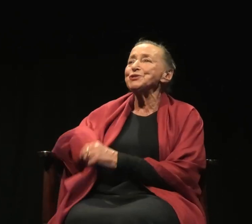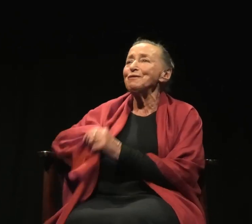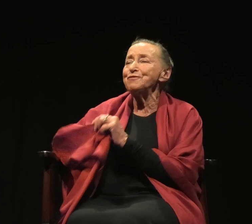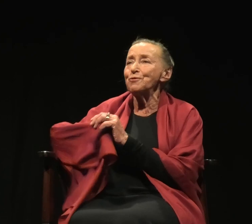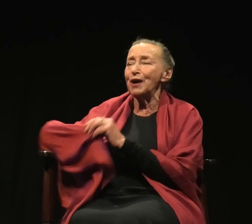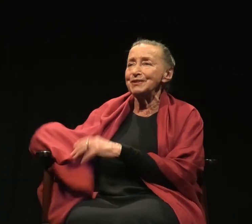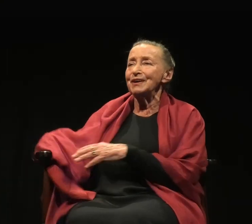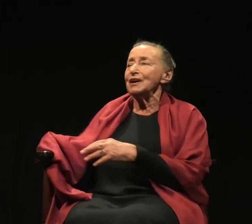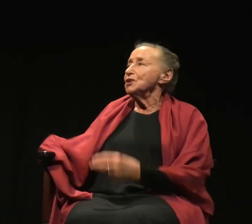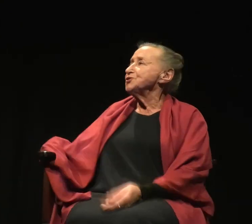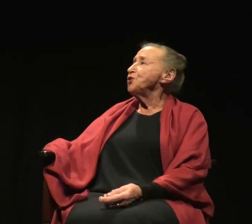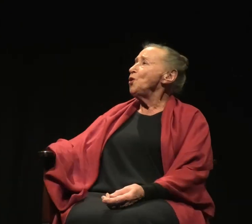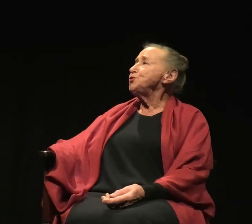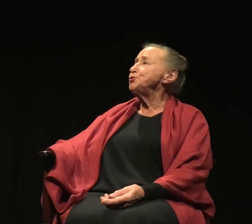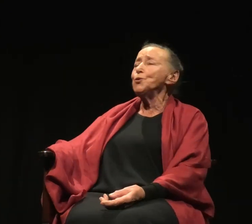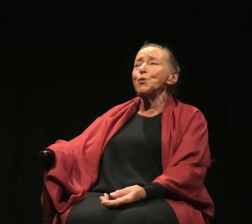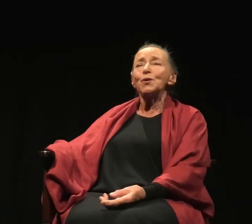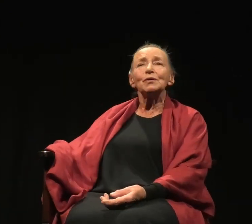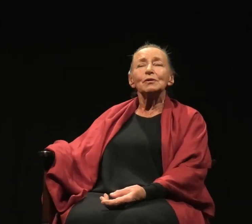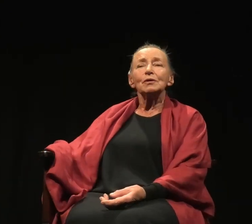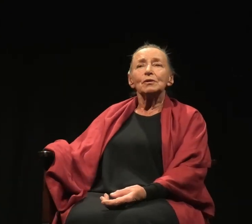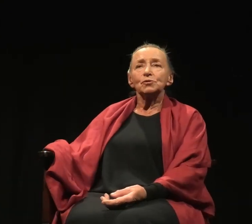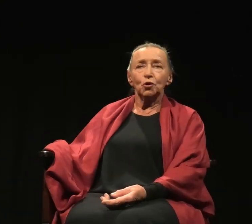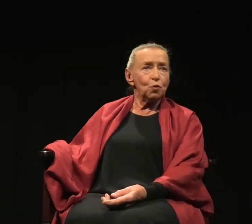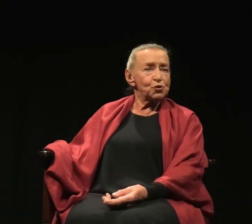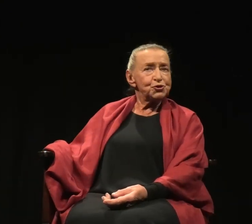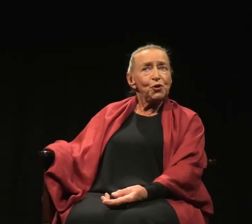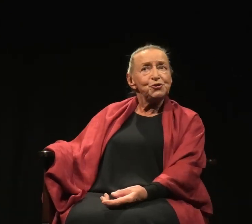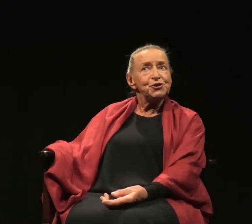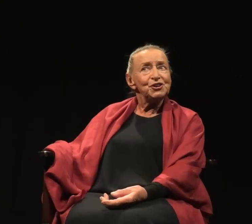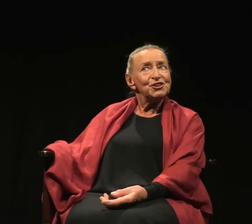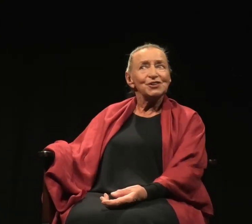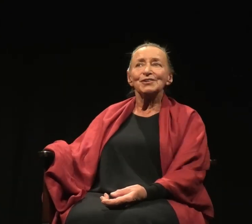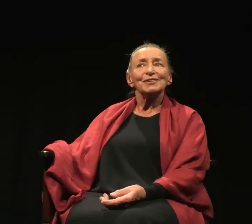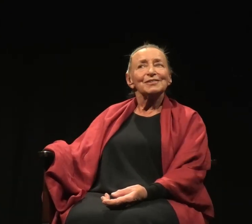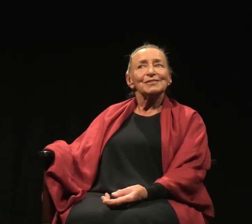She heard a voice: "Zosia!" It was her aunt!